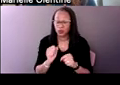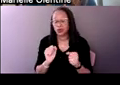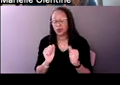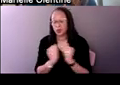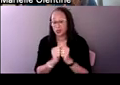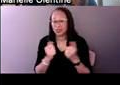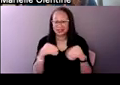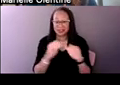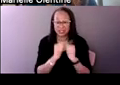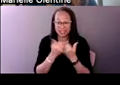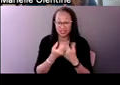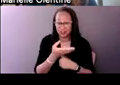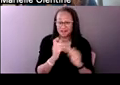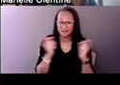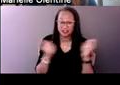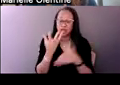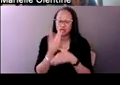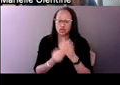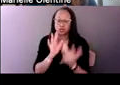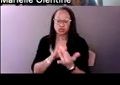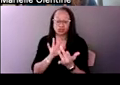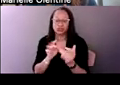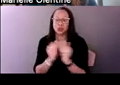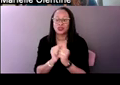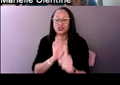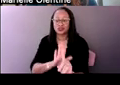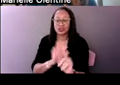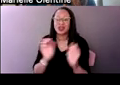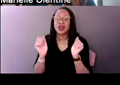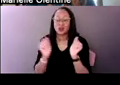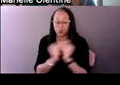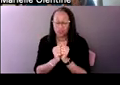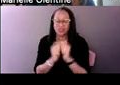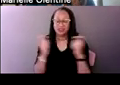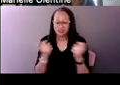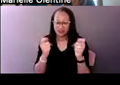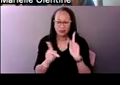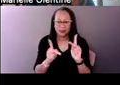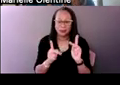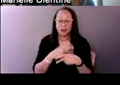of the agent. It saves you from doing all the work